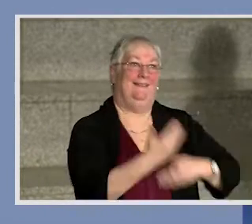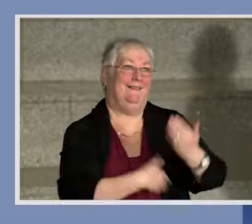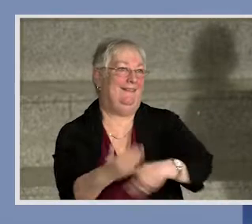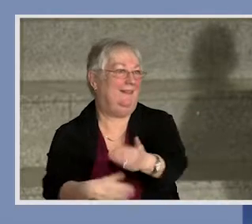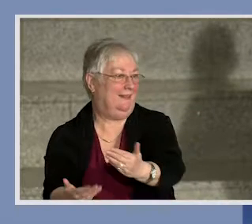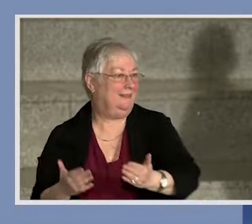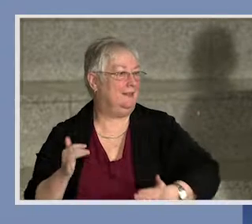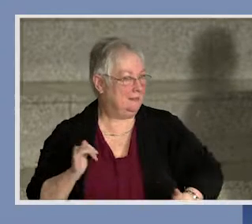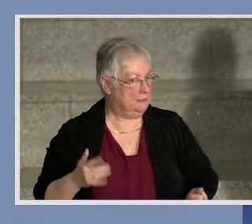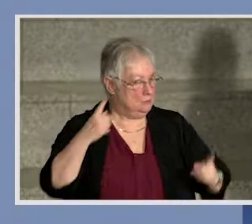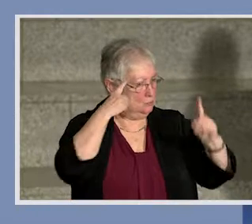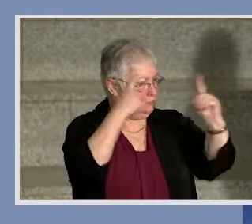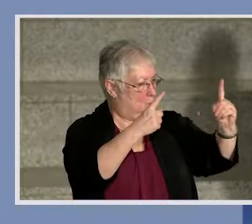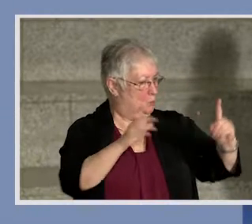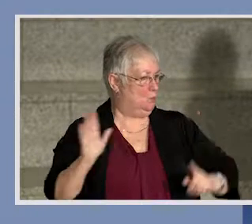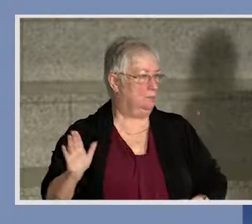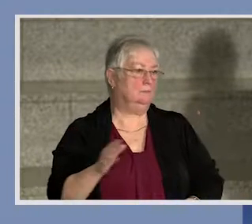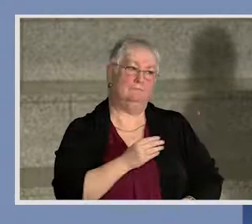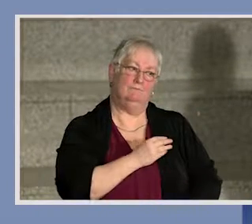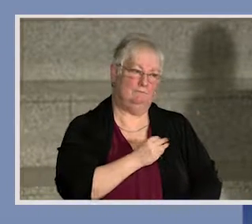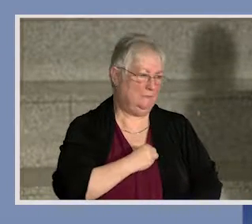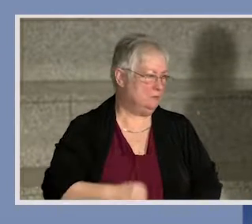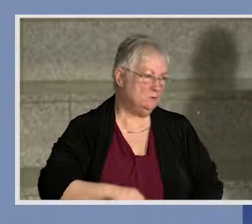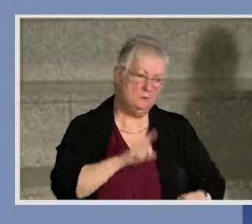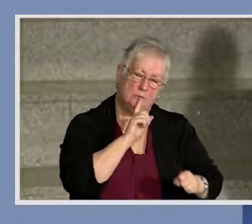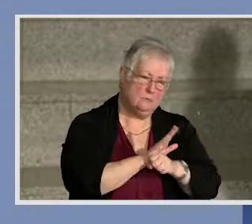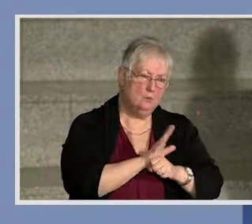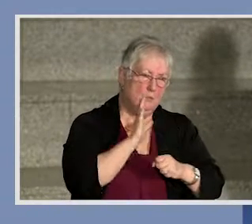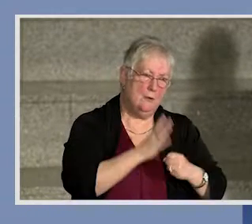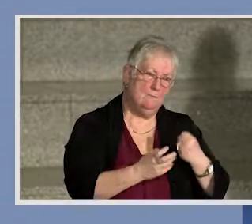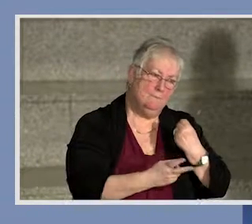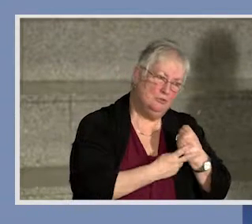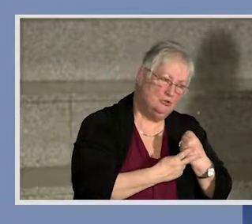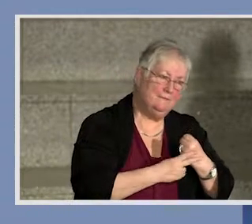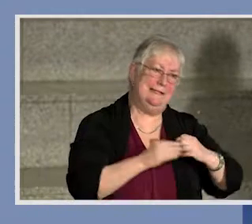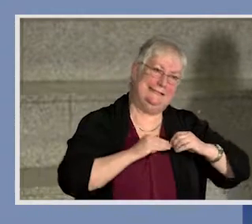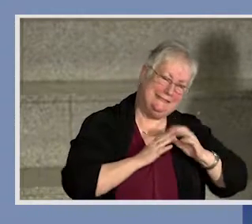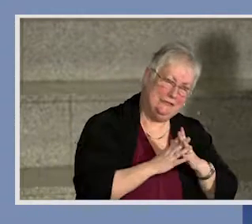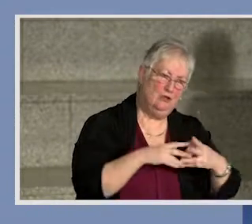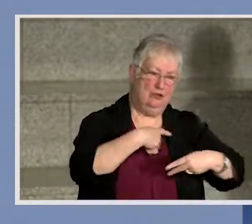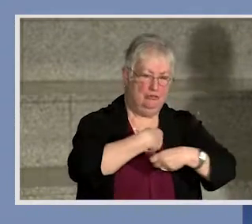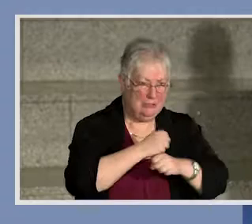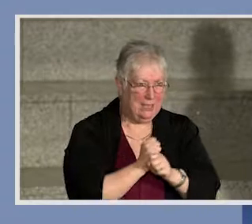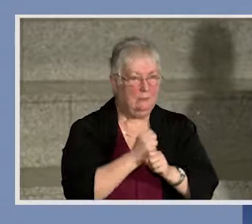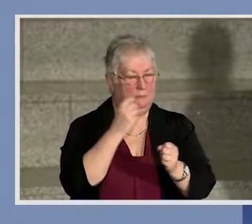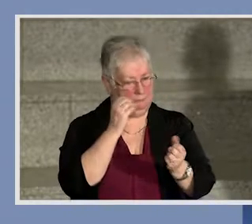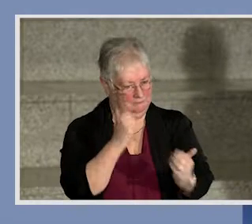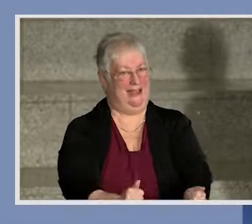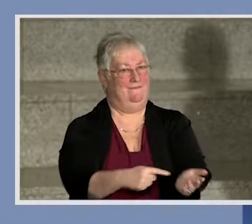PRESERVING AFFORDABLE HOUSING. THIS MONEY IS USED TO ENSURE THAT THE BENEFITS OF NEIGHBORHOOD DEVELOPMENT ACCRUE